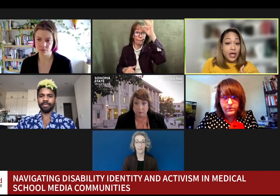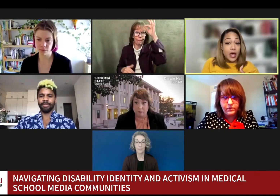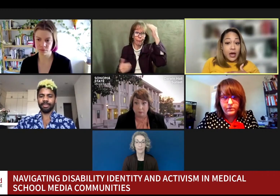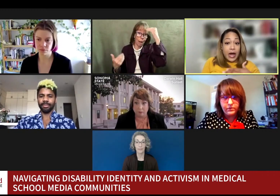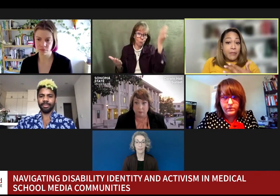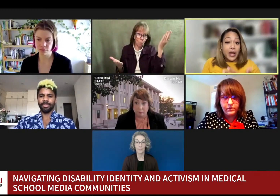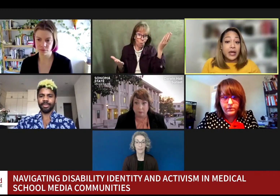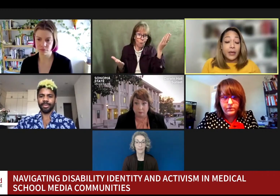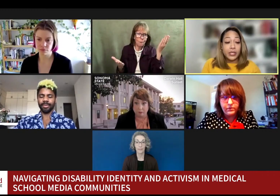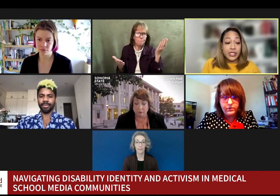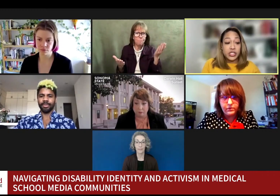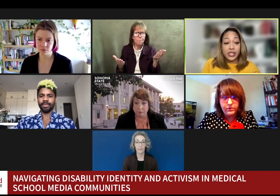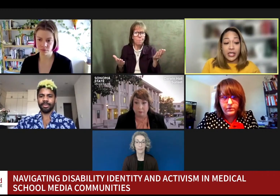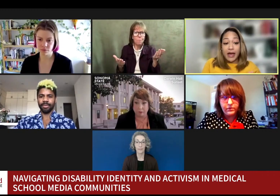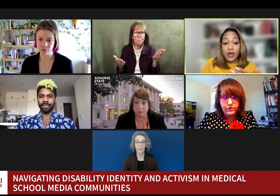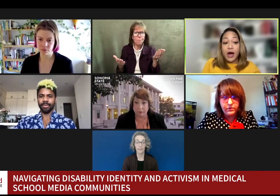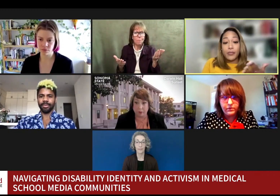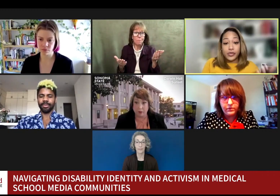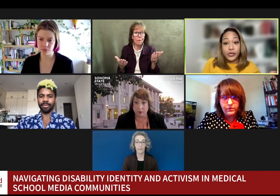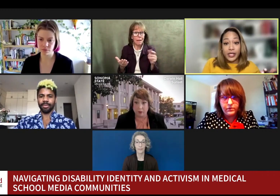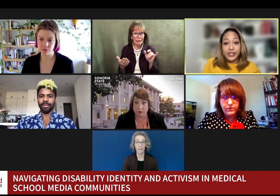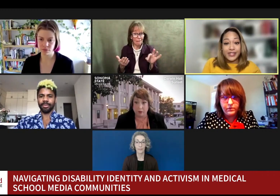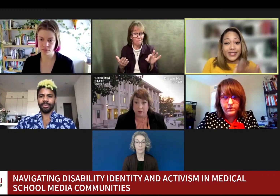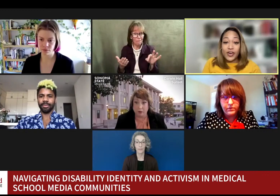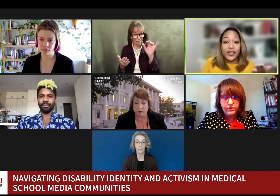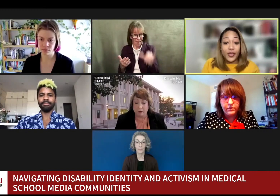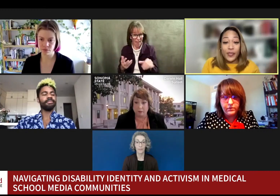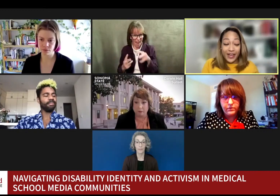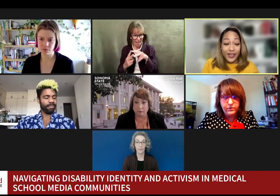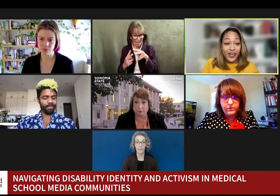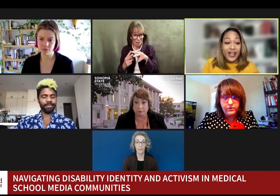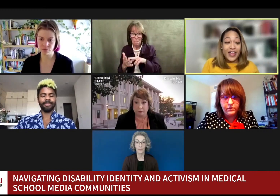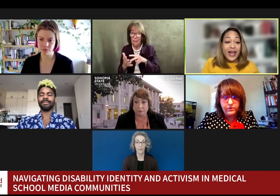then, I might not potentially have the opportunity to sit on another panel.